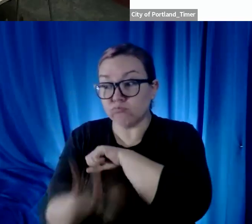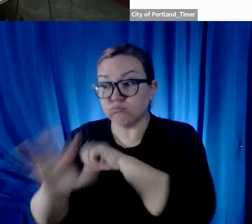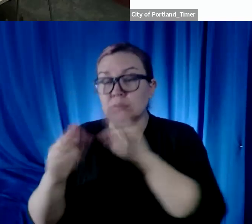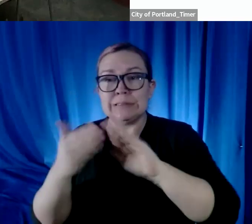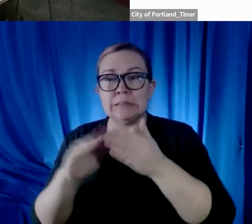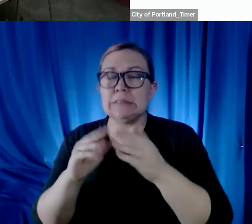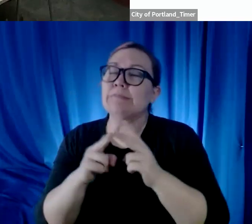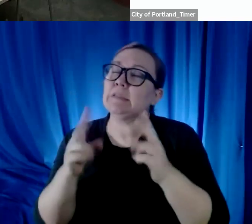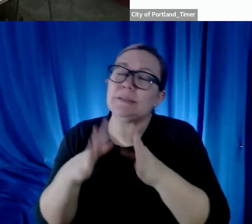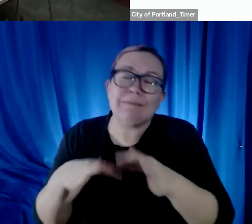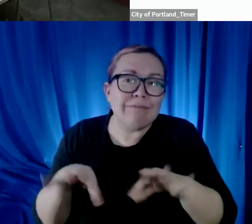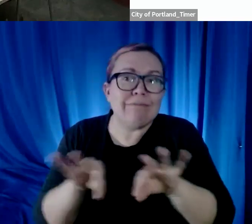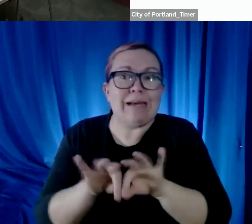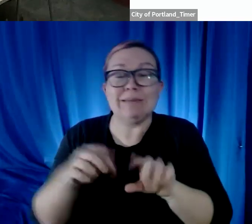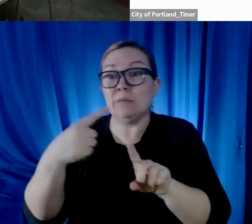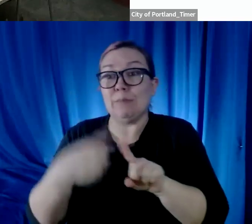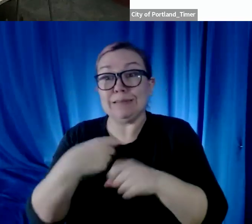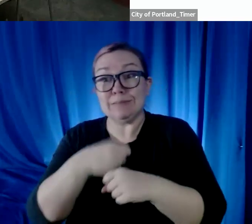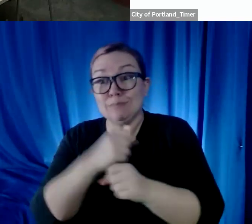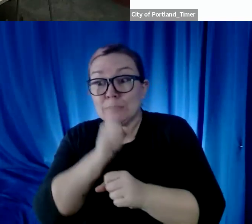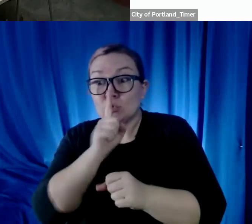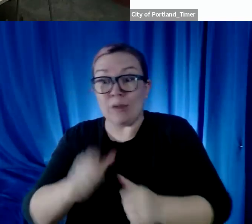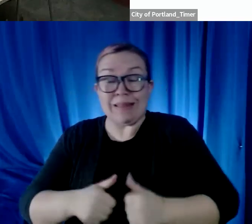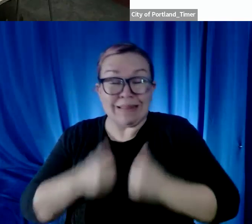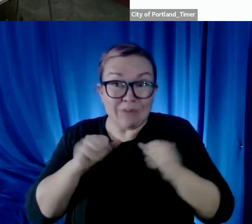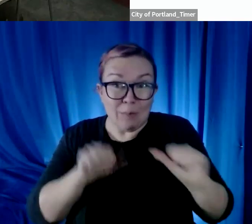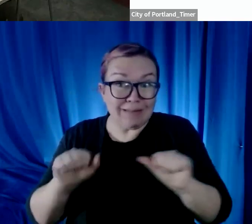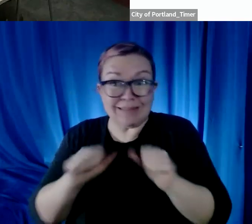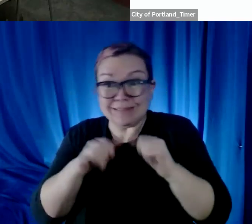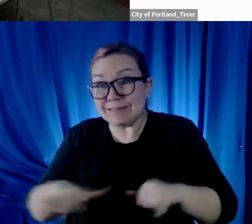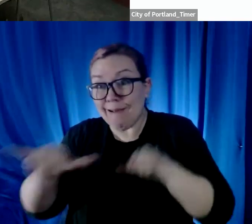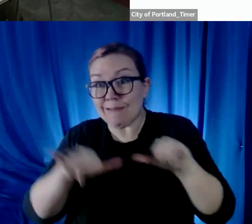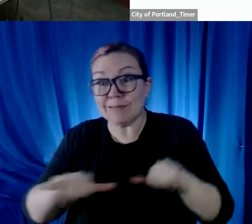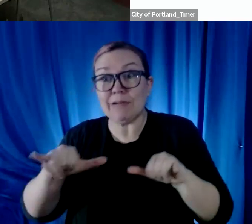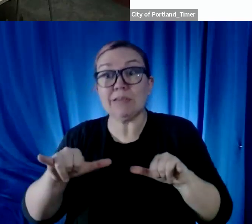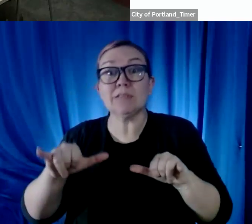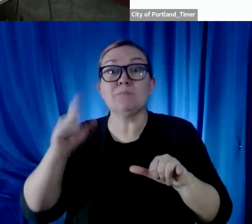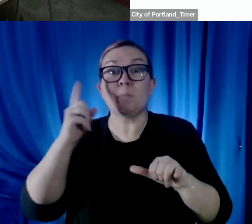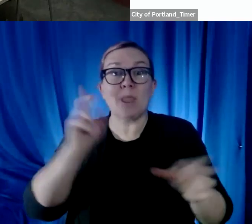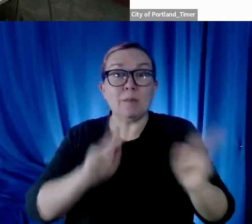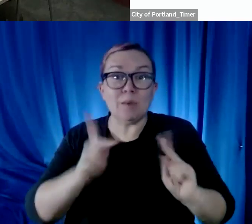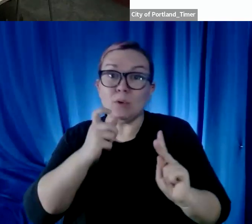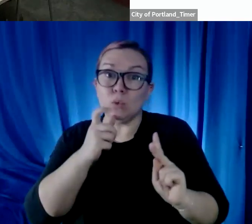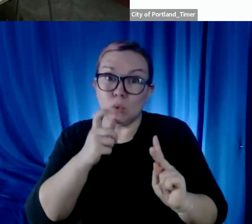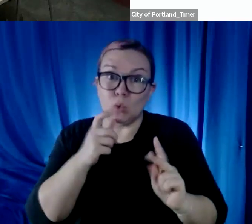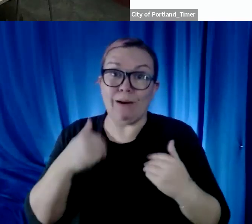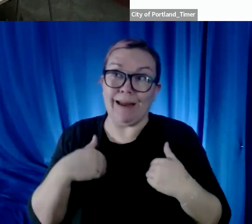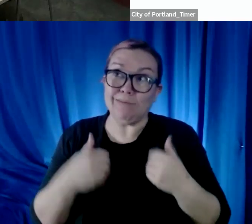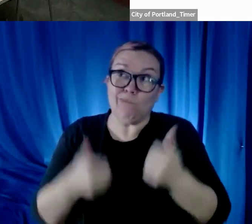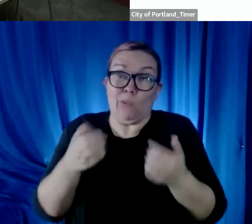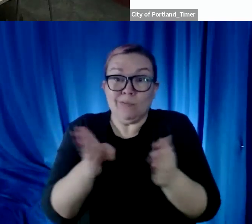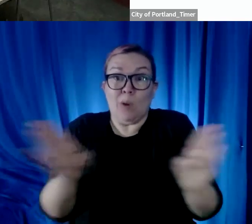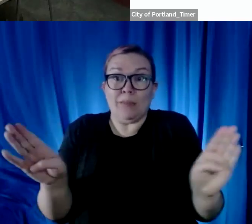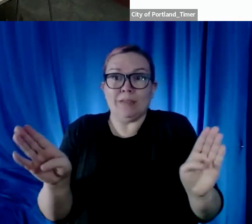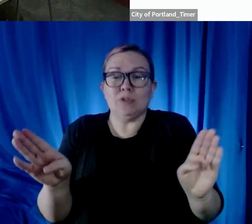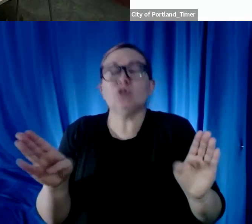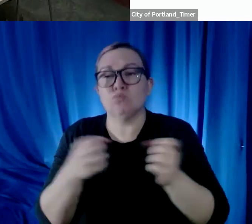As well as ensuring that the livability standards of those who make up the broader population is reserved.